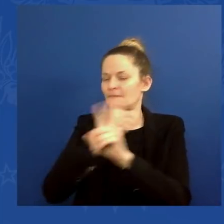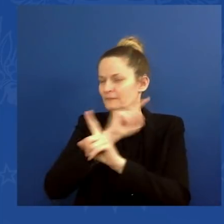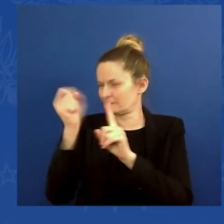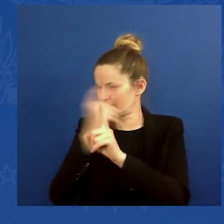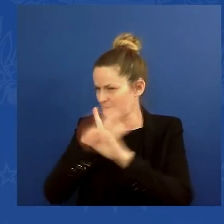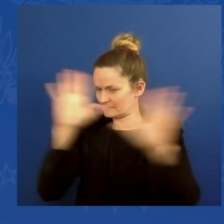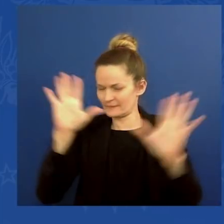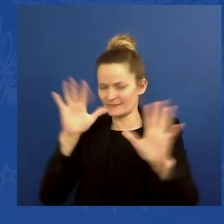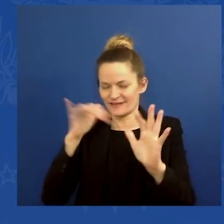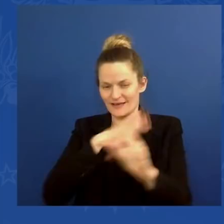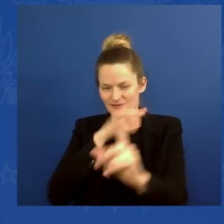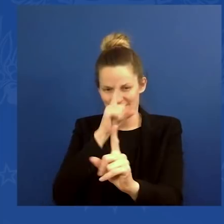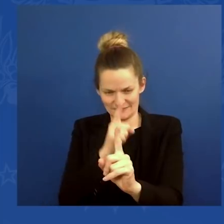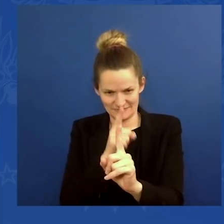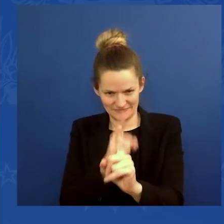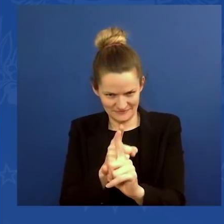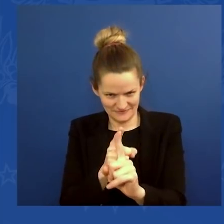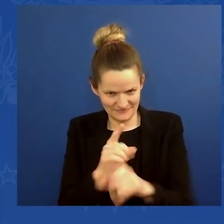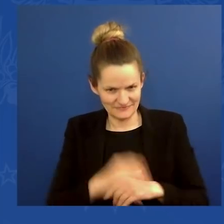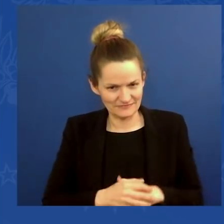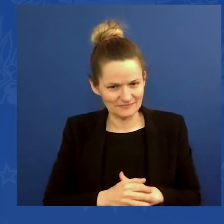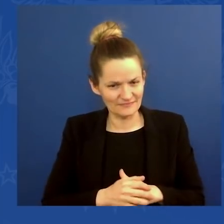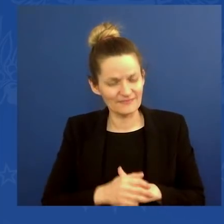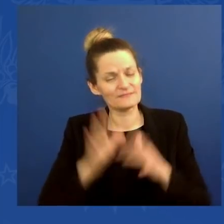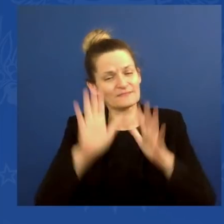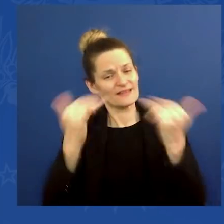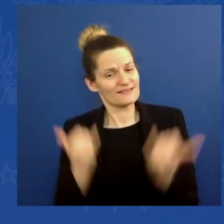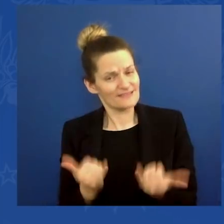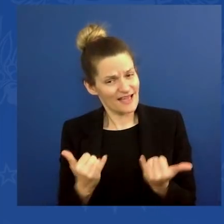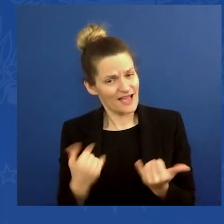now you have Ireland and Great Britain,